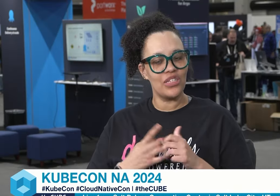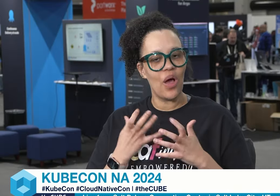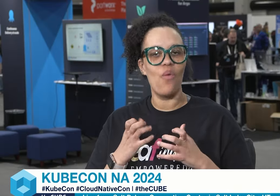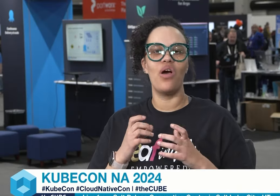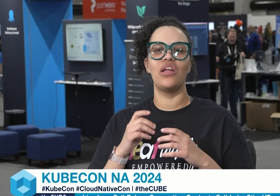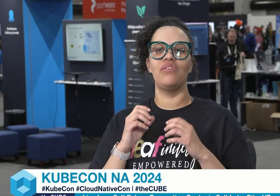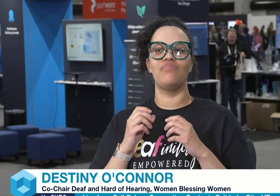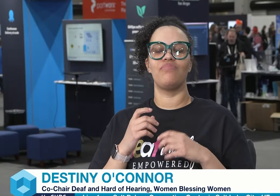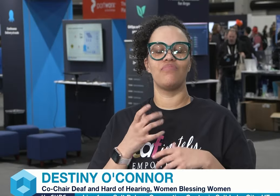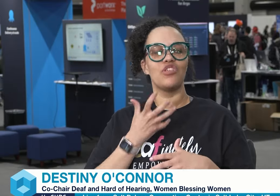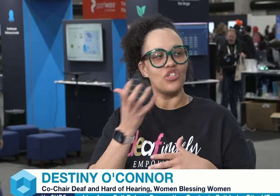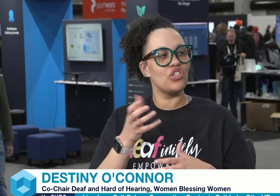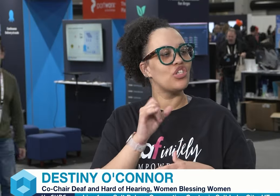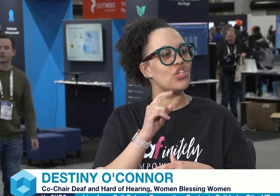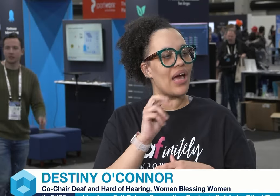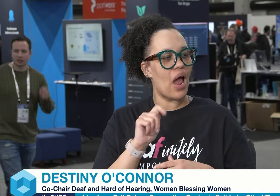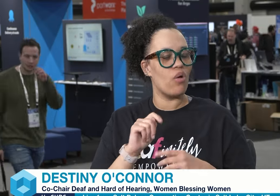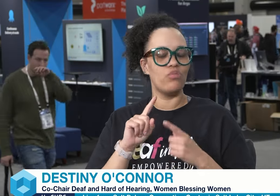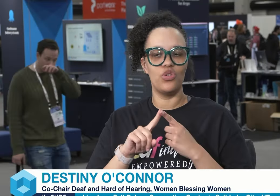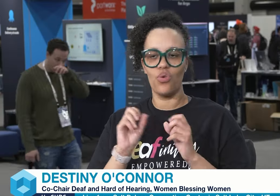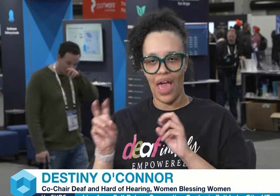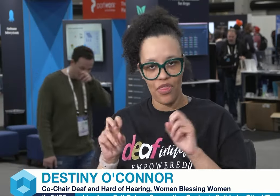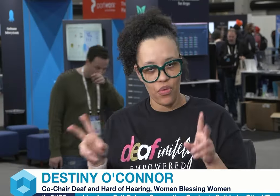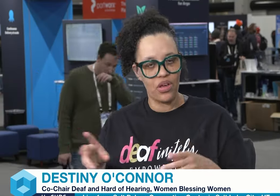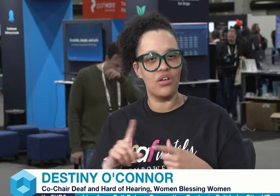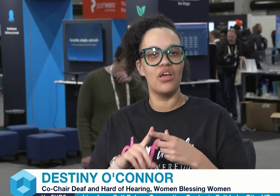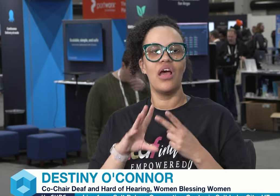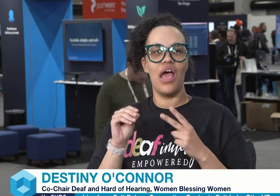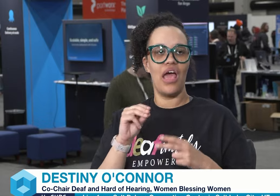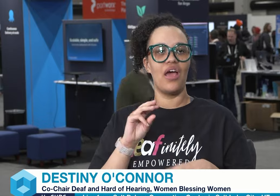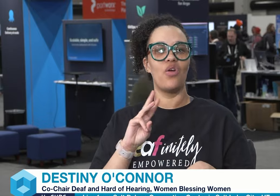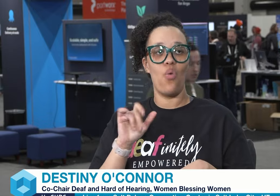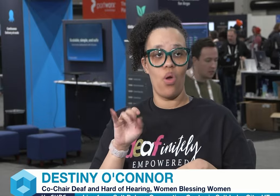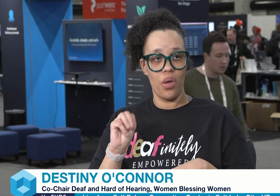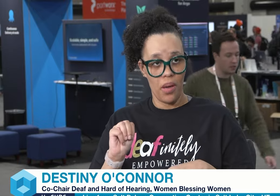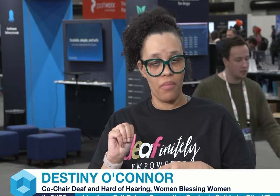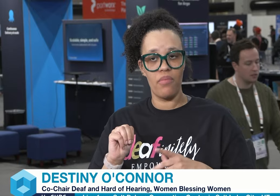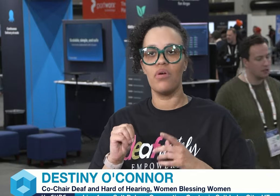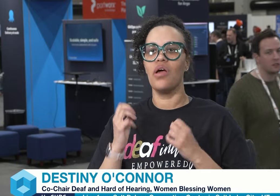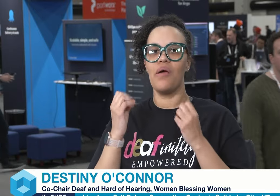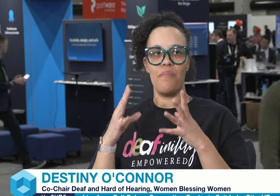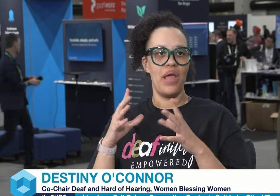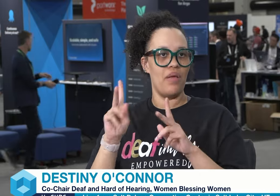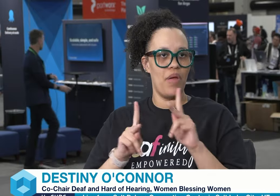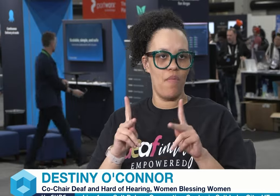Yes. Well, first I want to shout out to Catherine and William